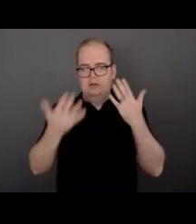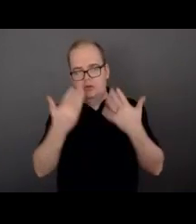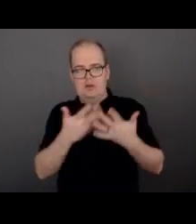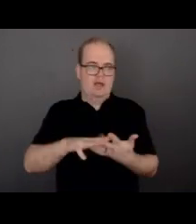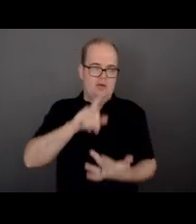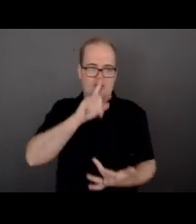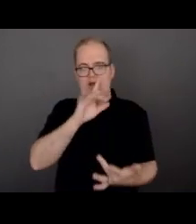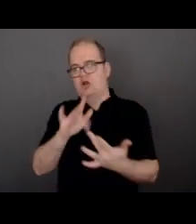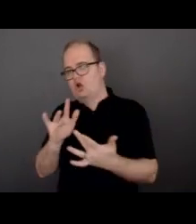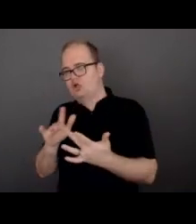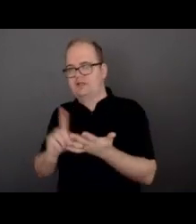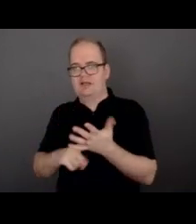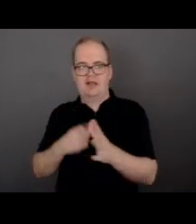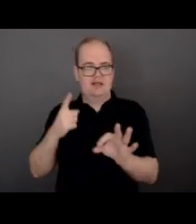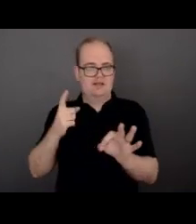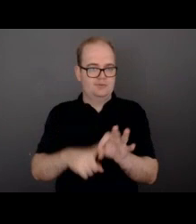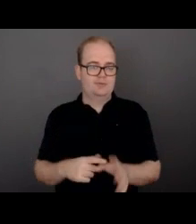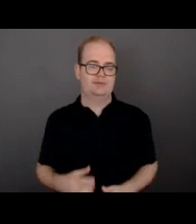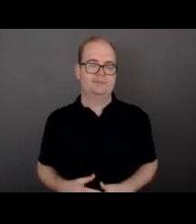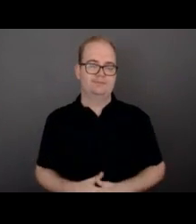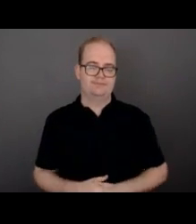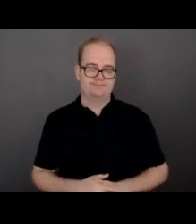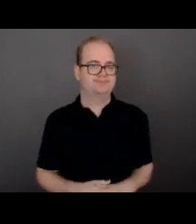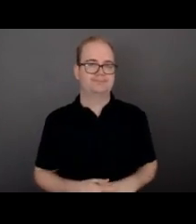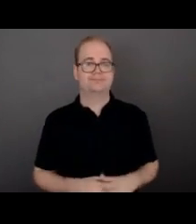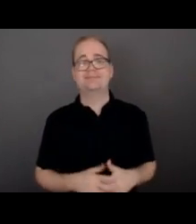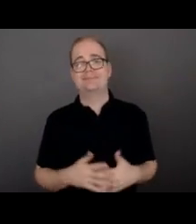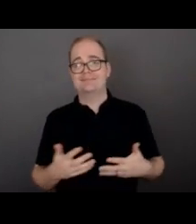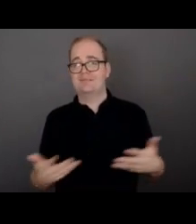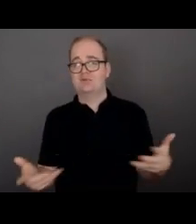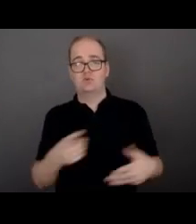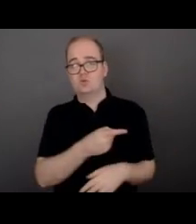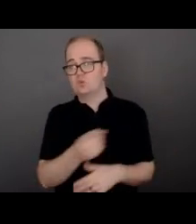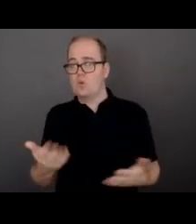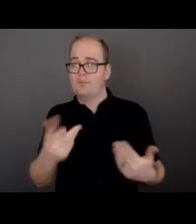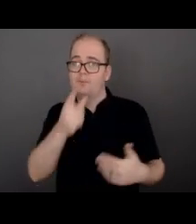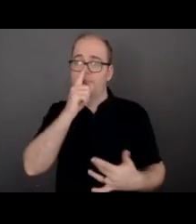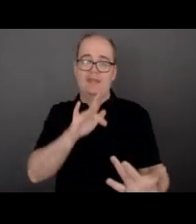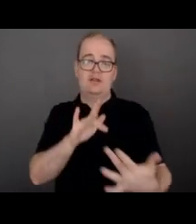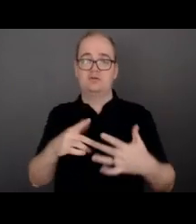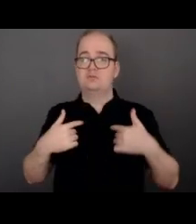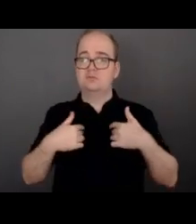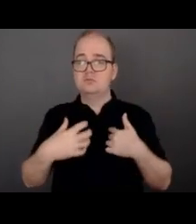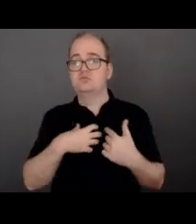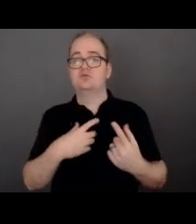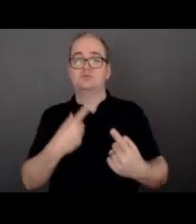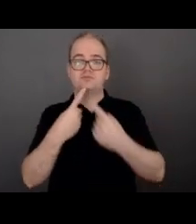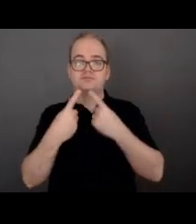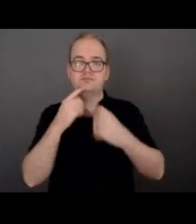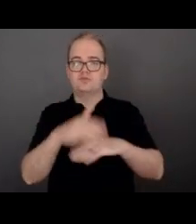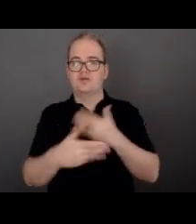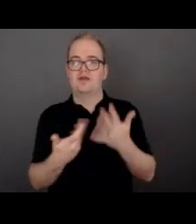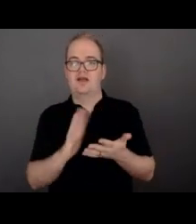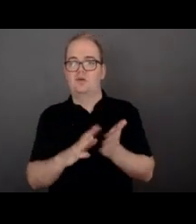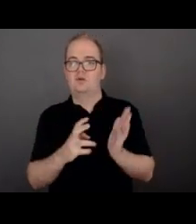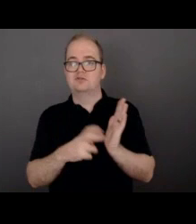More than welcome to get in touch with me about registering as a referral partner.